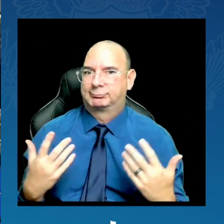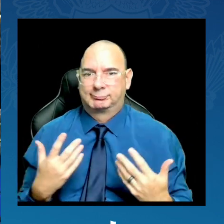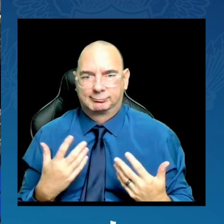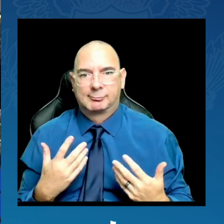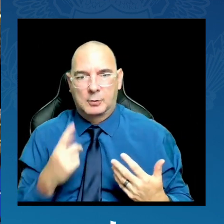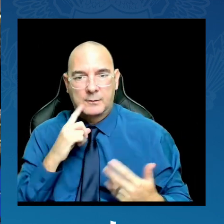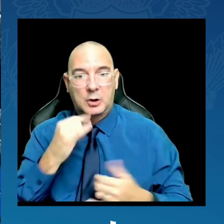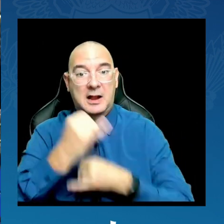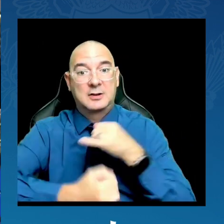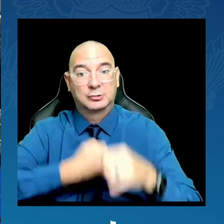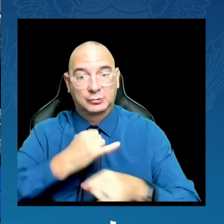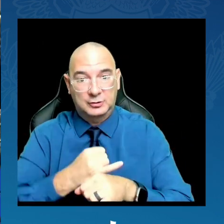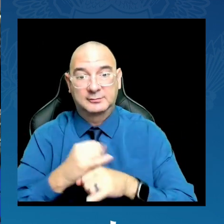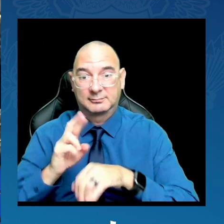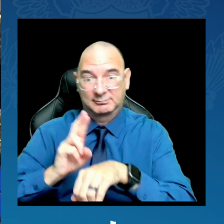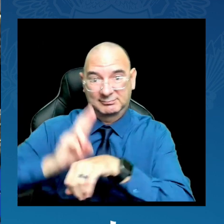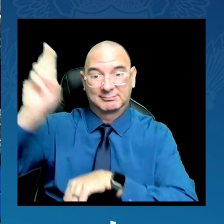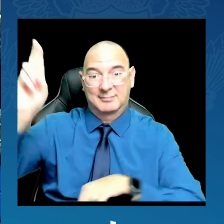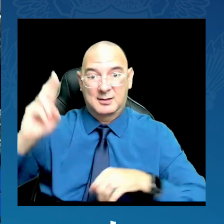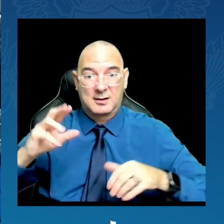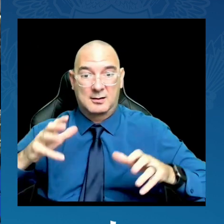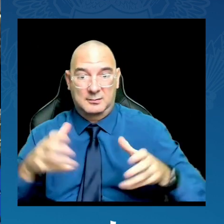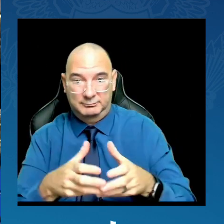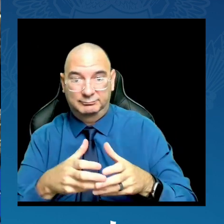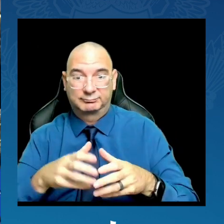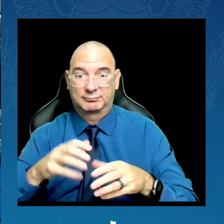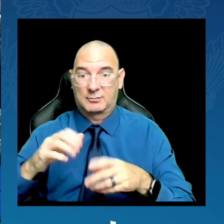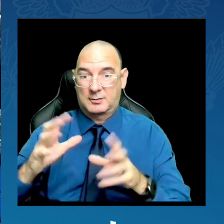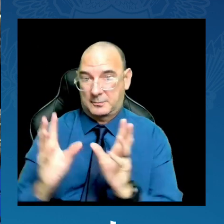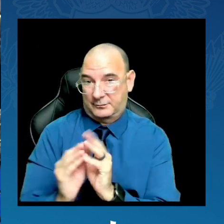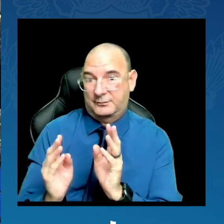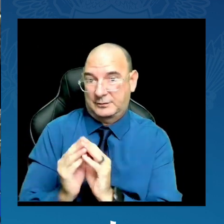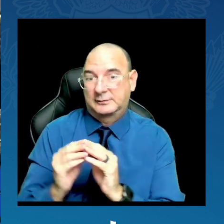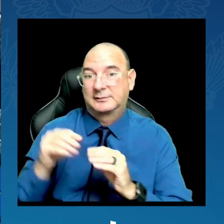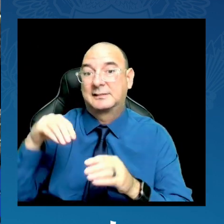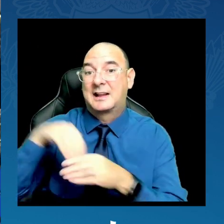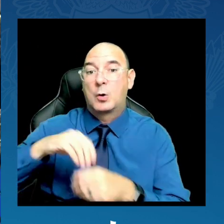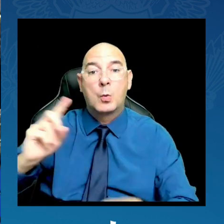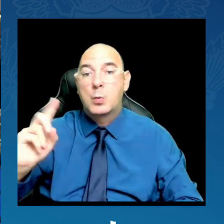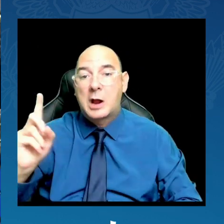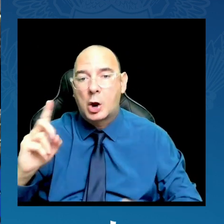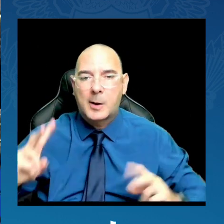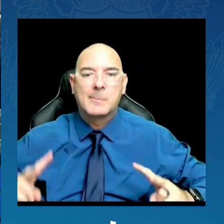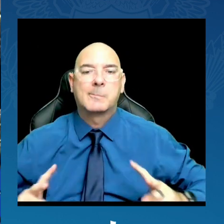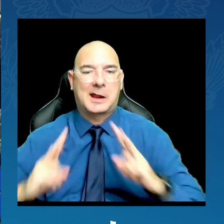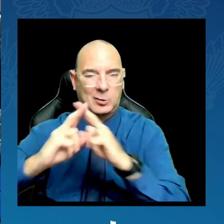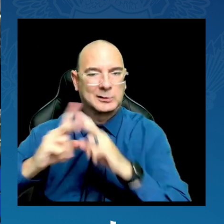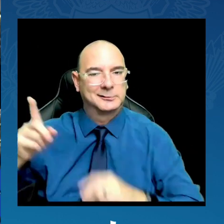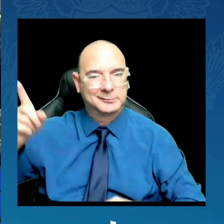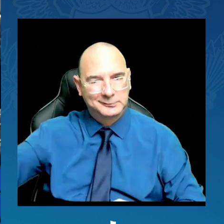The participants will discuss how to operationalize the accords in civil and commercial contexts and how to continue to add to the Artemis